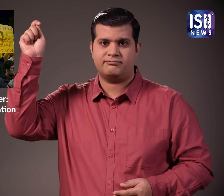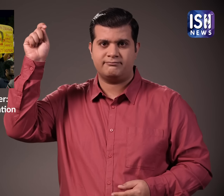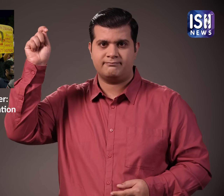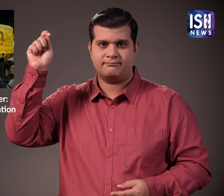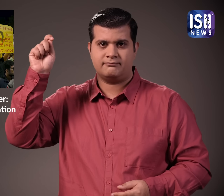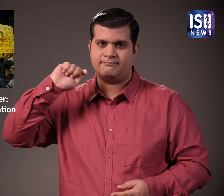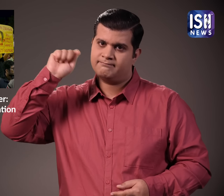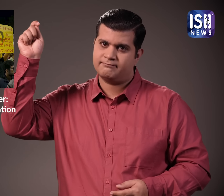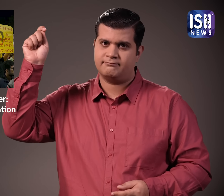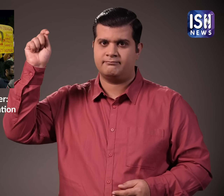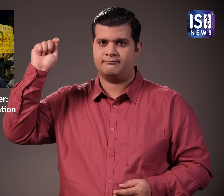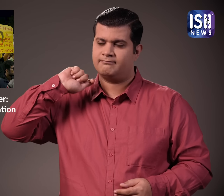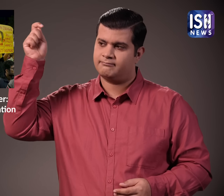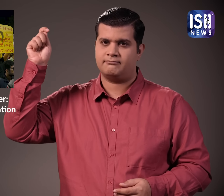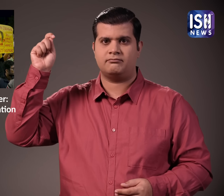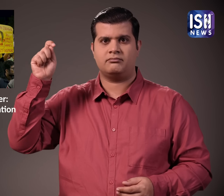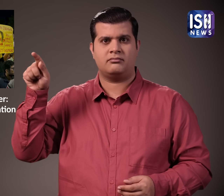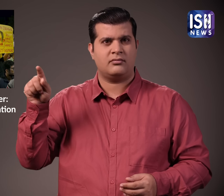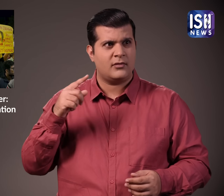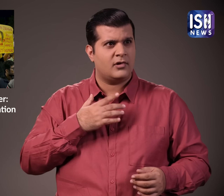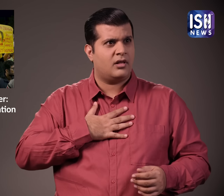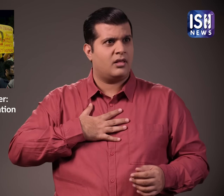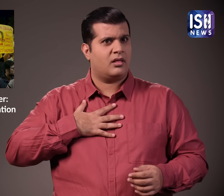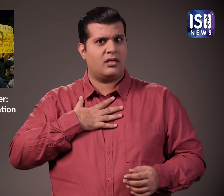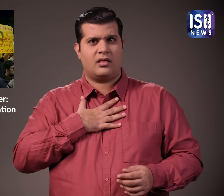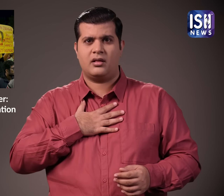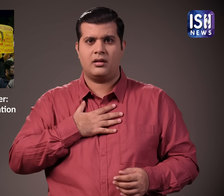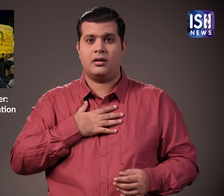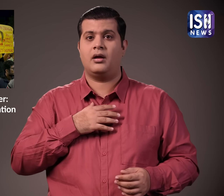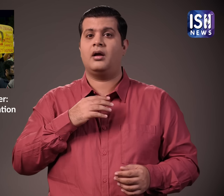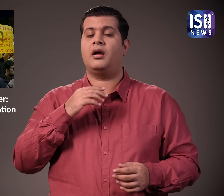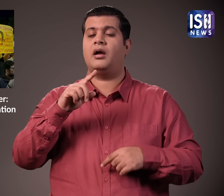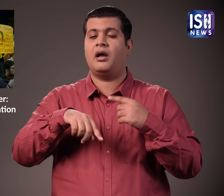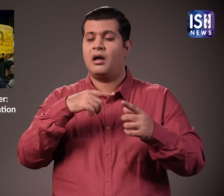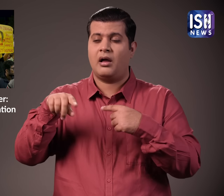They were even told that a doctor, a daughter, had committed suicide. The parents were distraught.